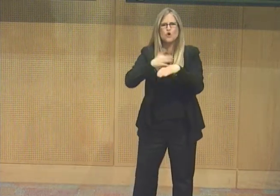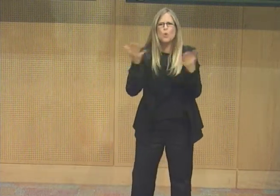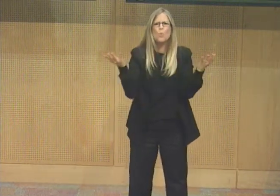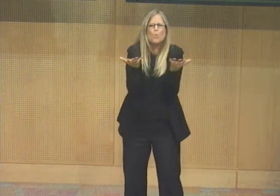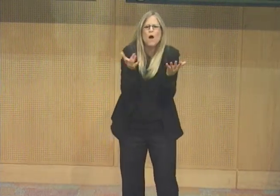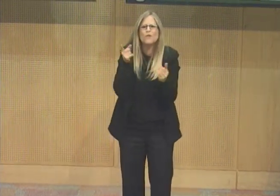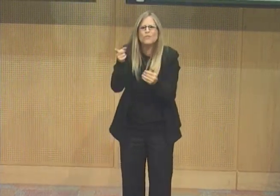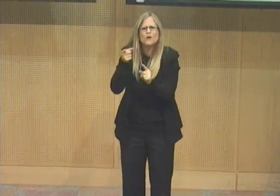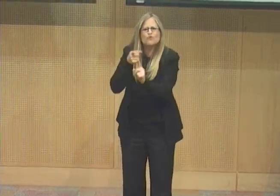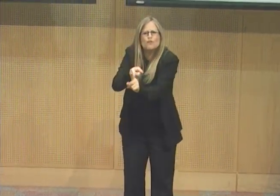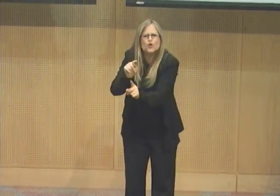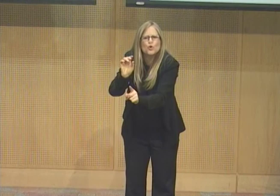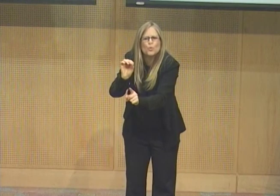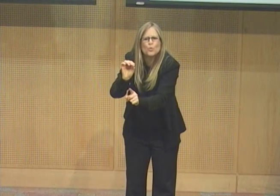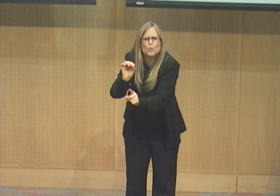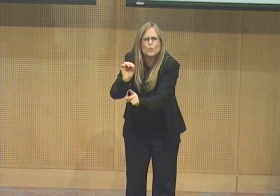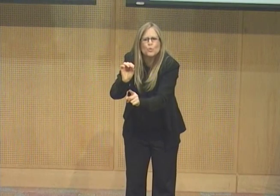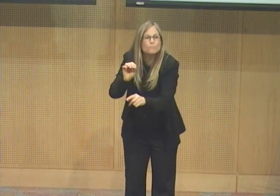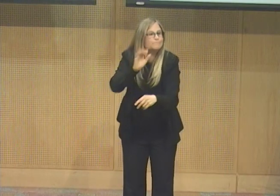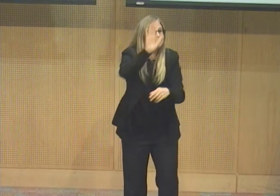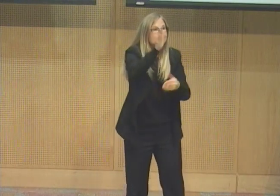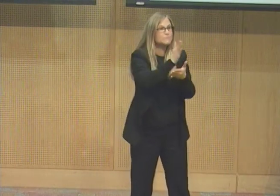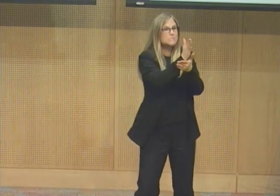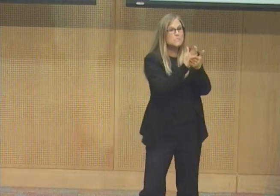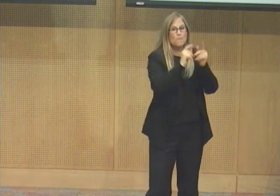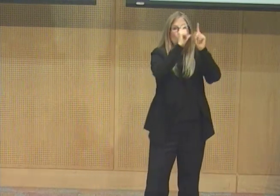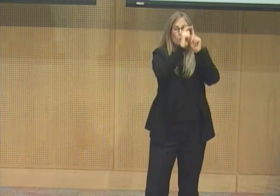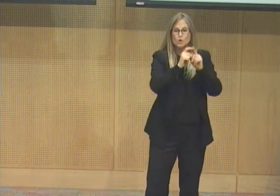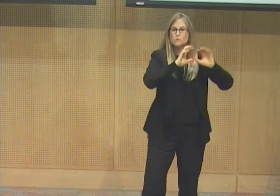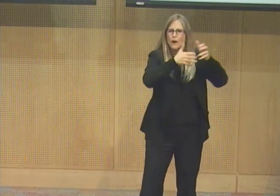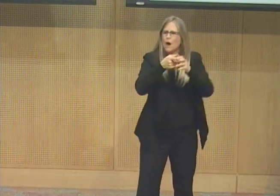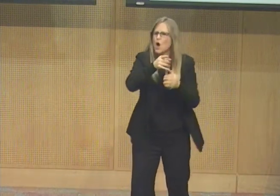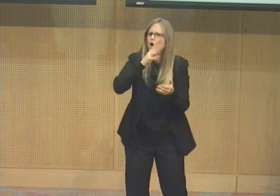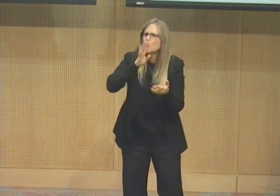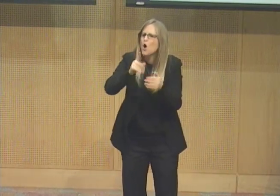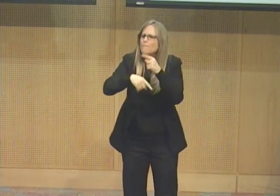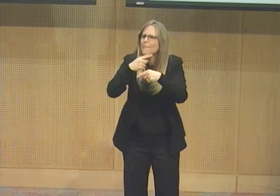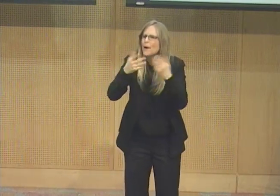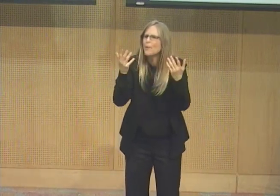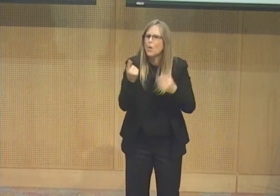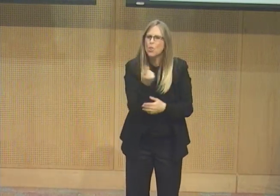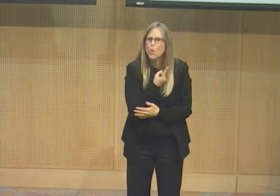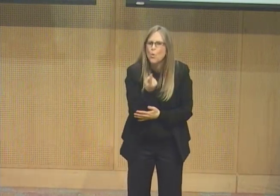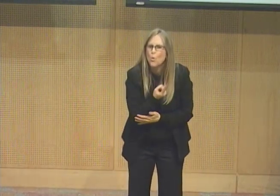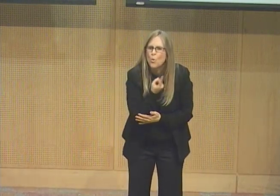From that, I naturally formed a number of larger categories.